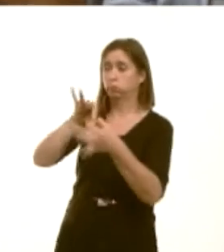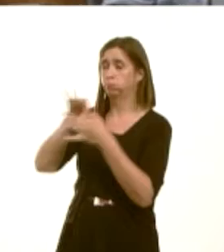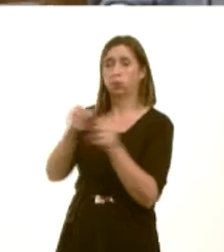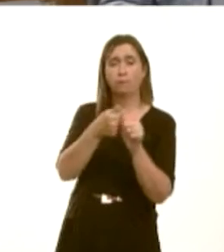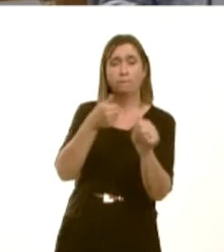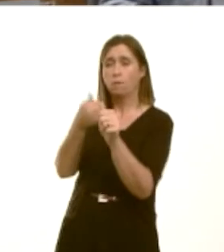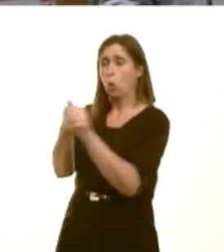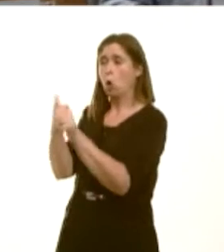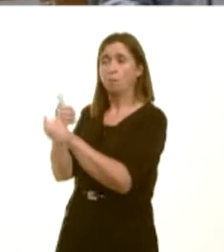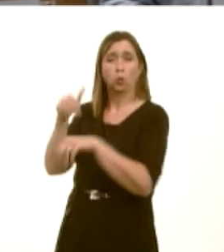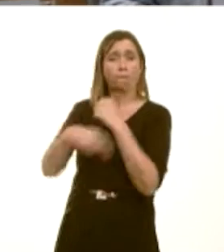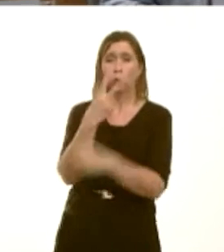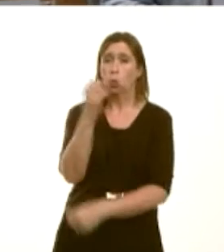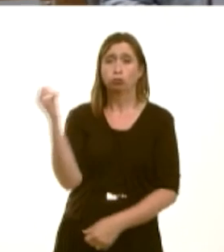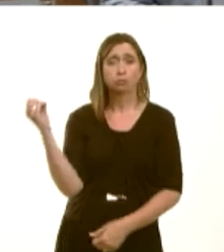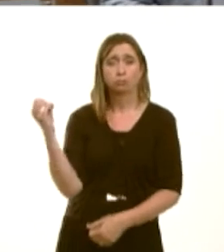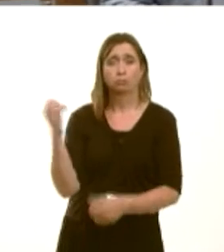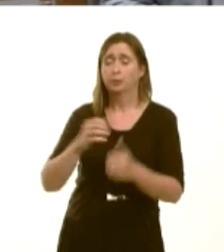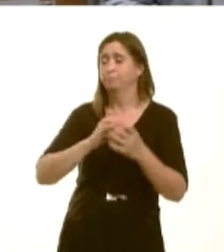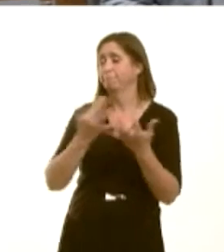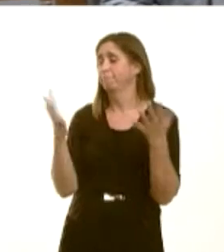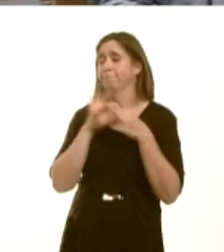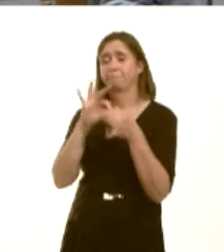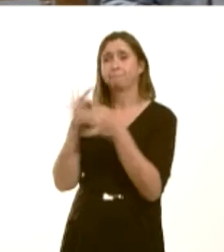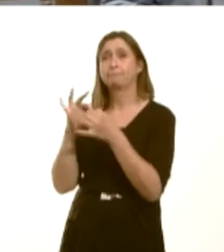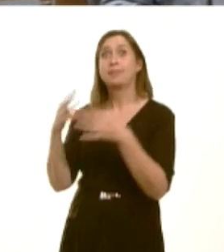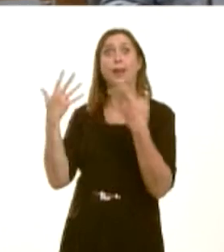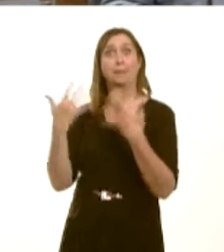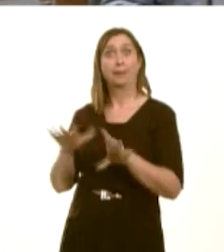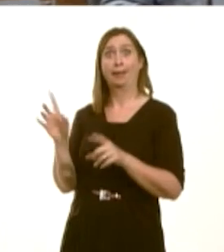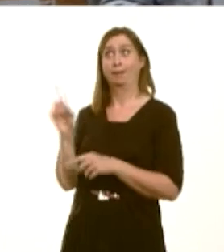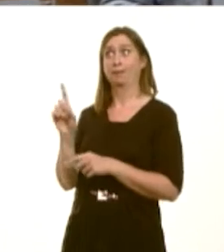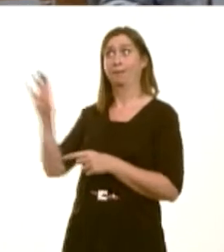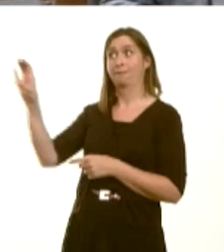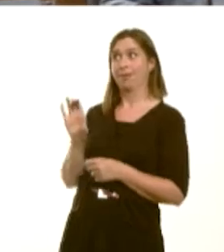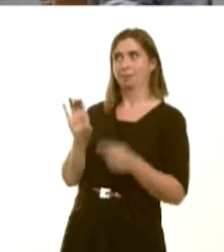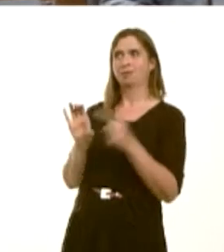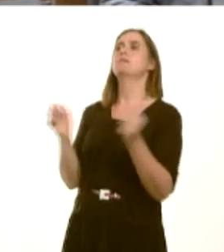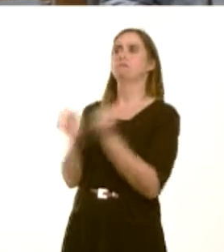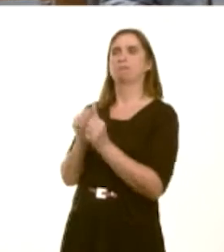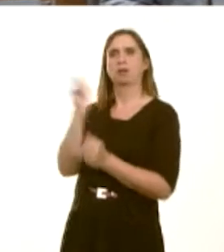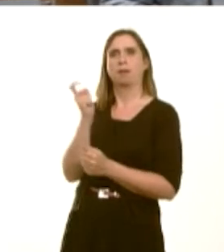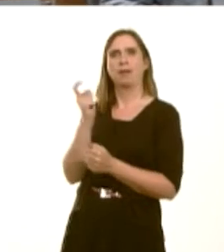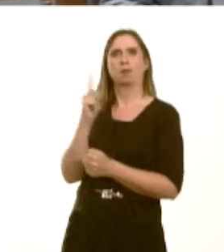already secured £8 million of investment into Wales.